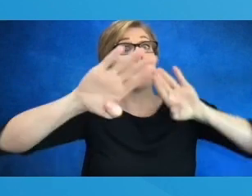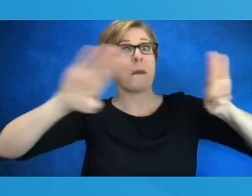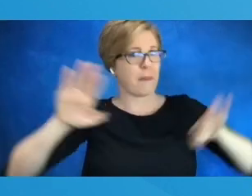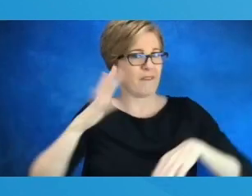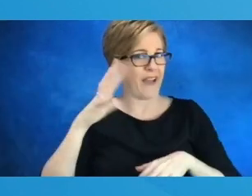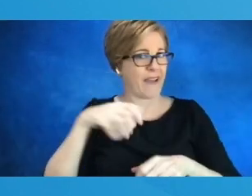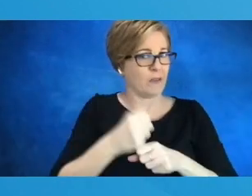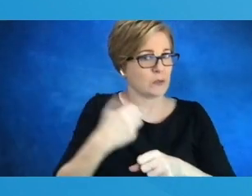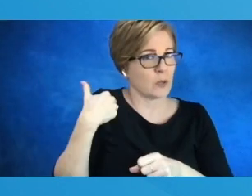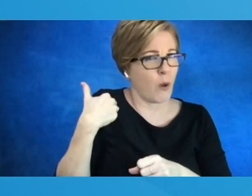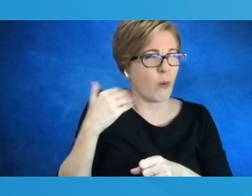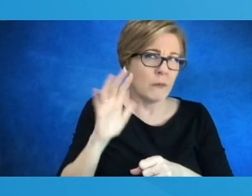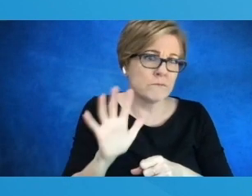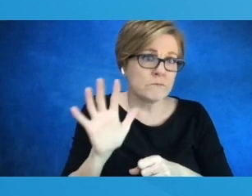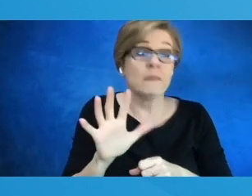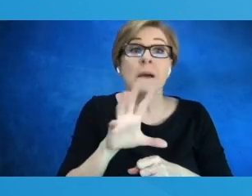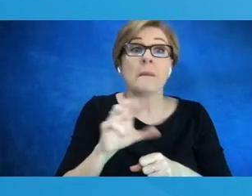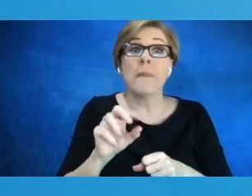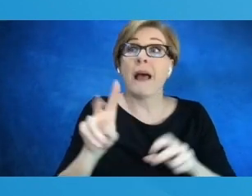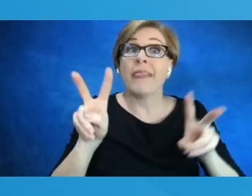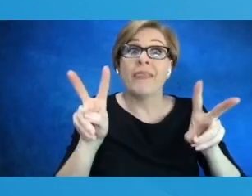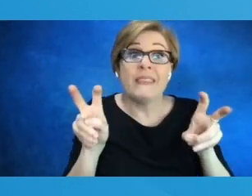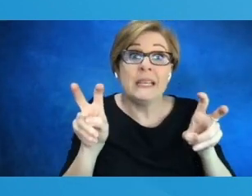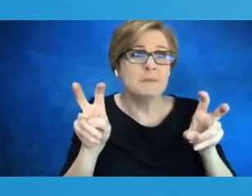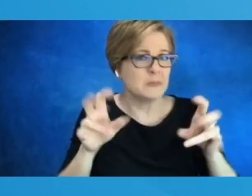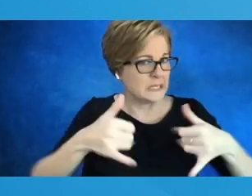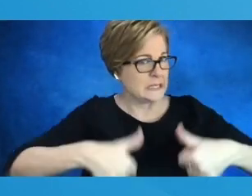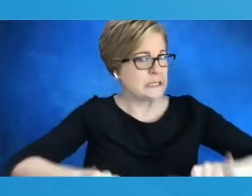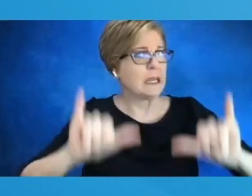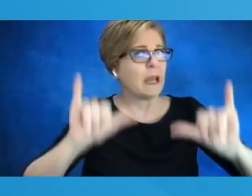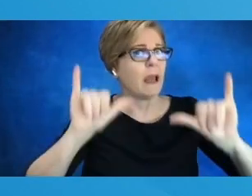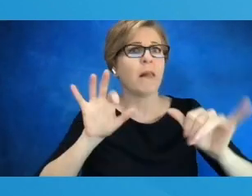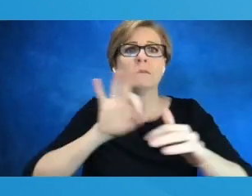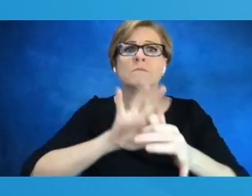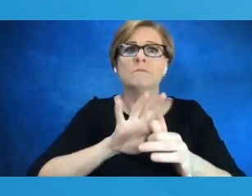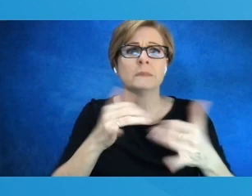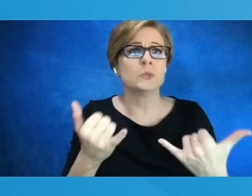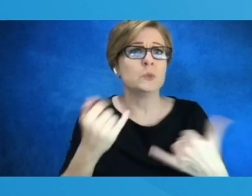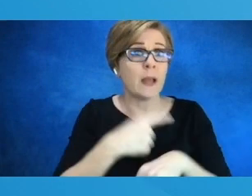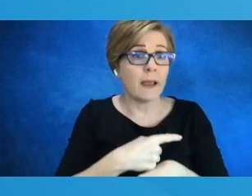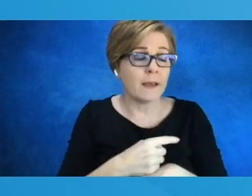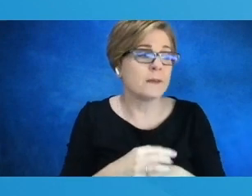Next slide, please. So, here you see the National Mall.